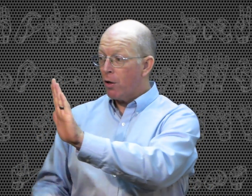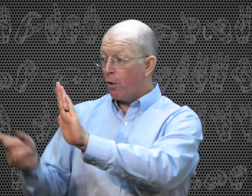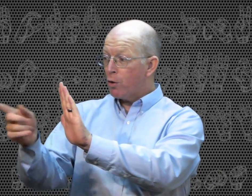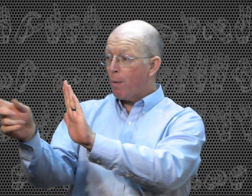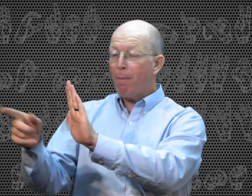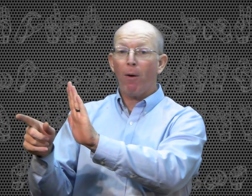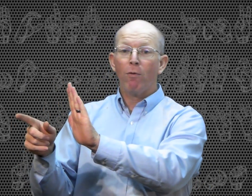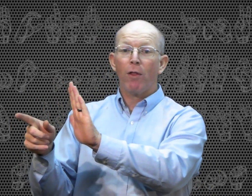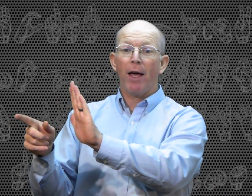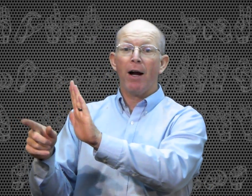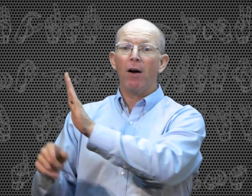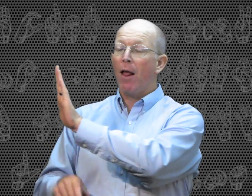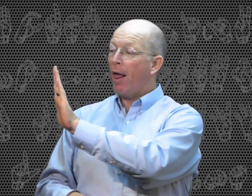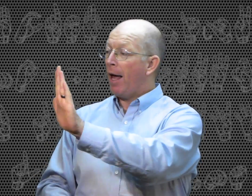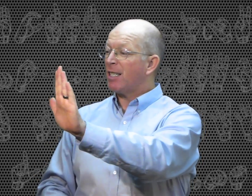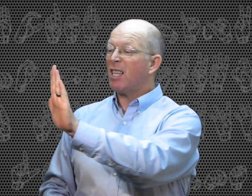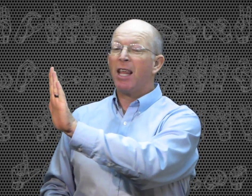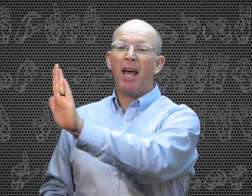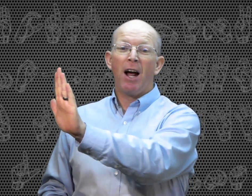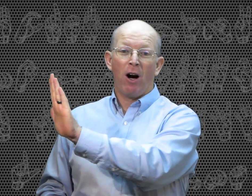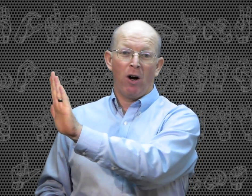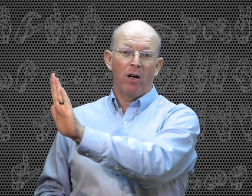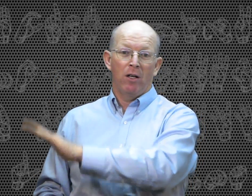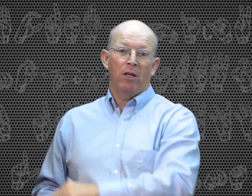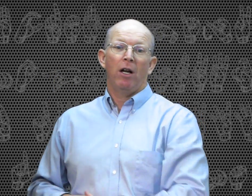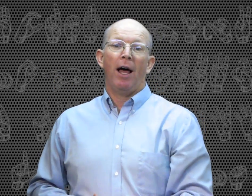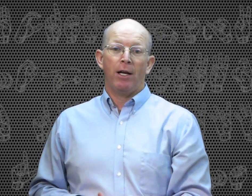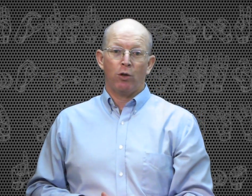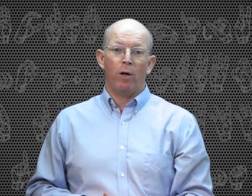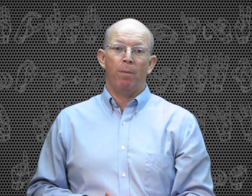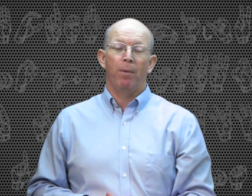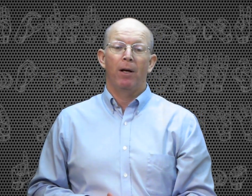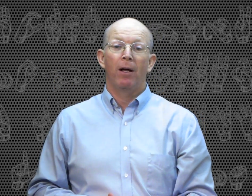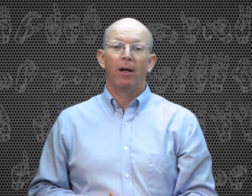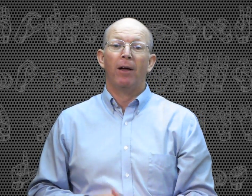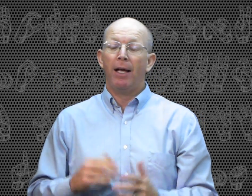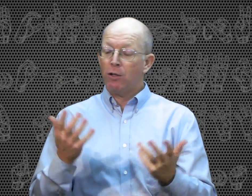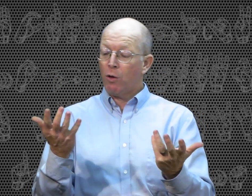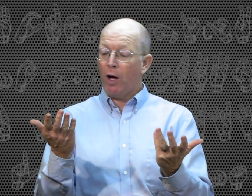THEIRS – Those people over there. It is THEIR classroom.